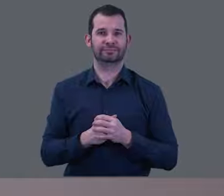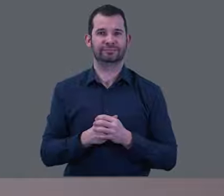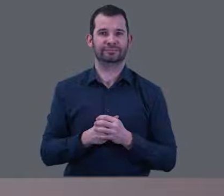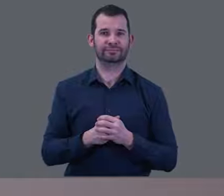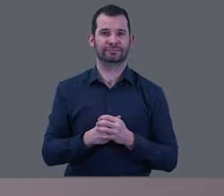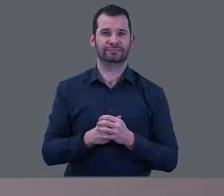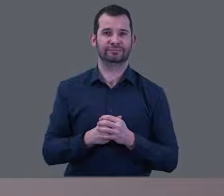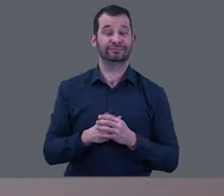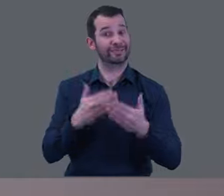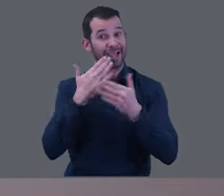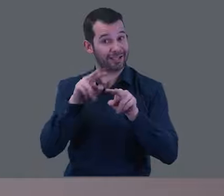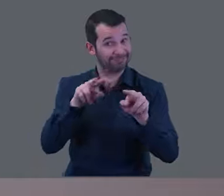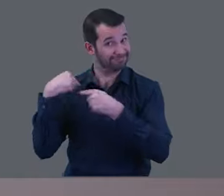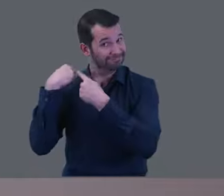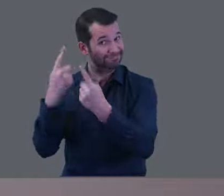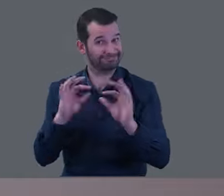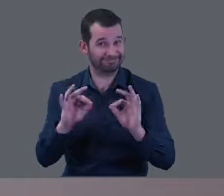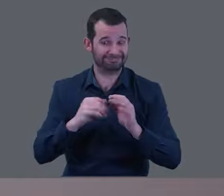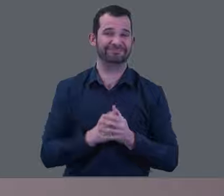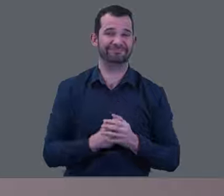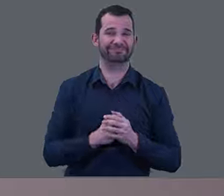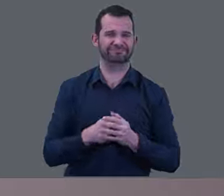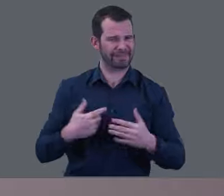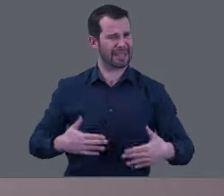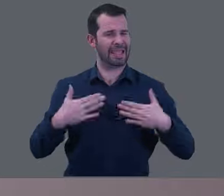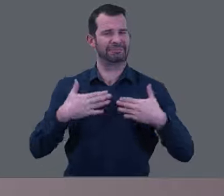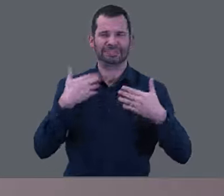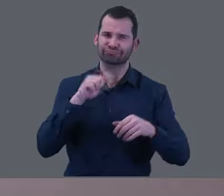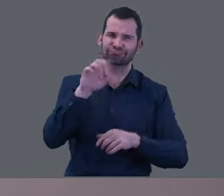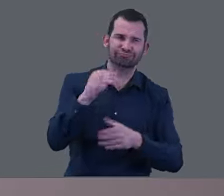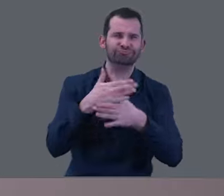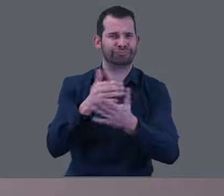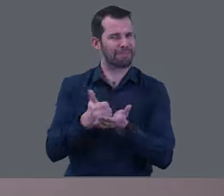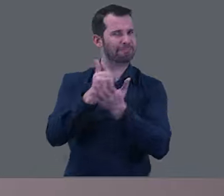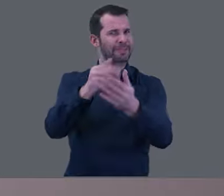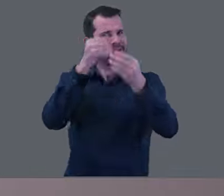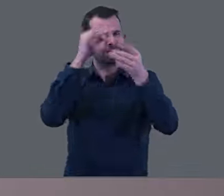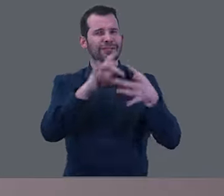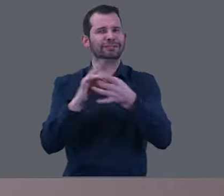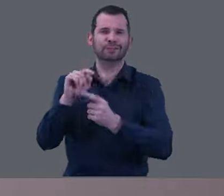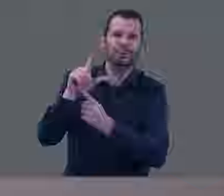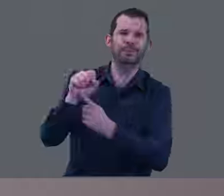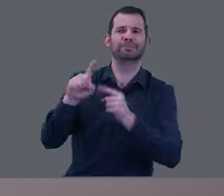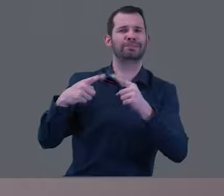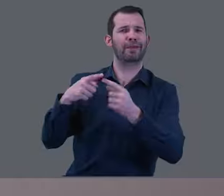Thanks for following along so far. We’re happy to share helpful information and tools about Artistic Creation.